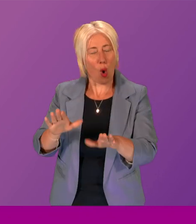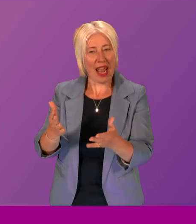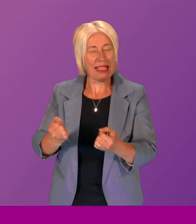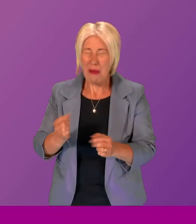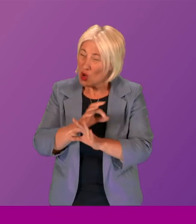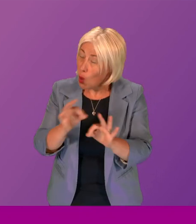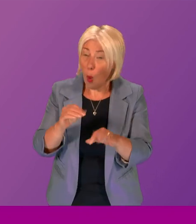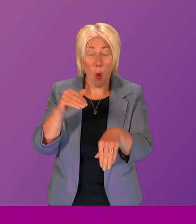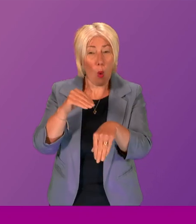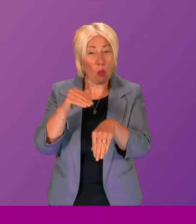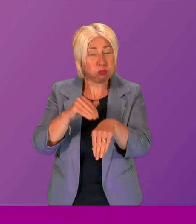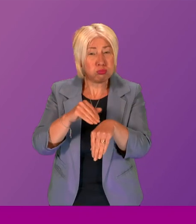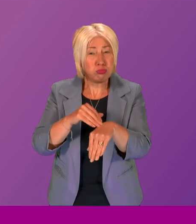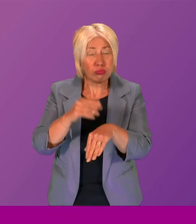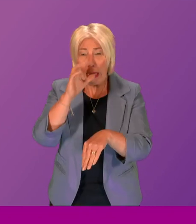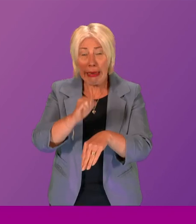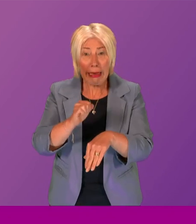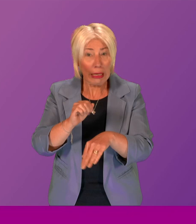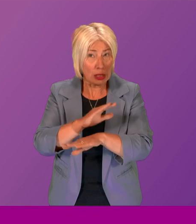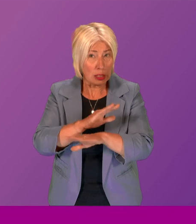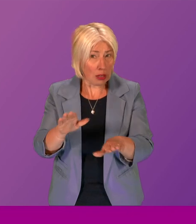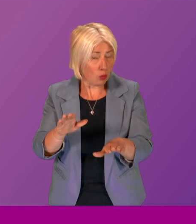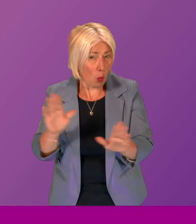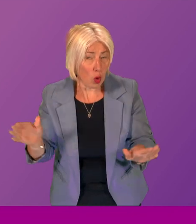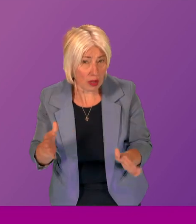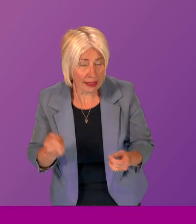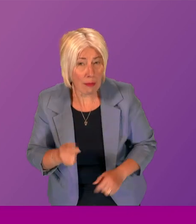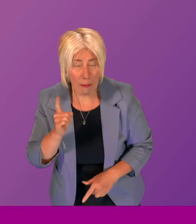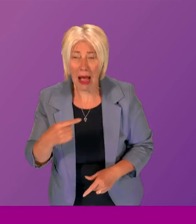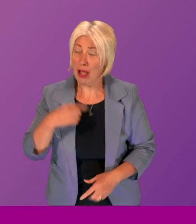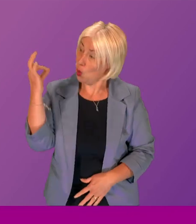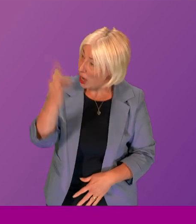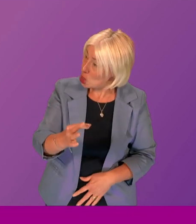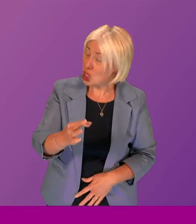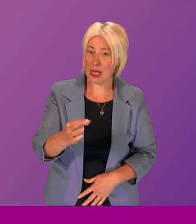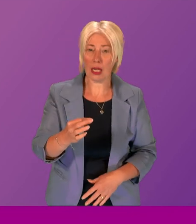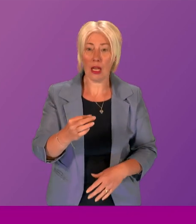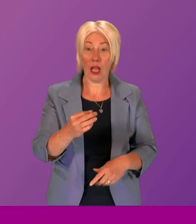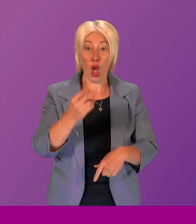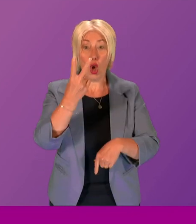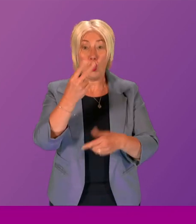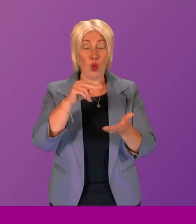We all have a zero-tolerance approach to hatred in society, but my question—which the First Minister took more than two minutes to try to answer—was